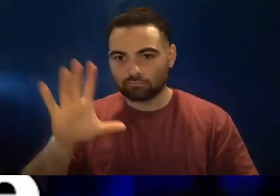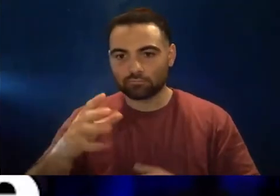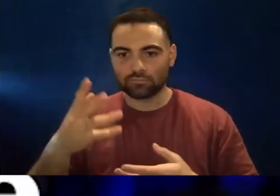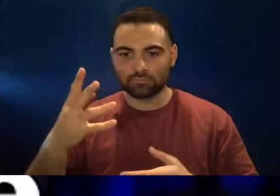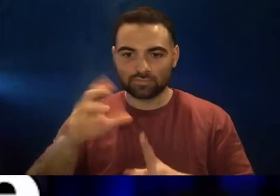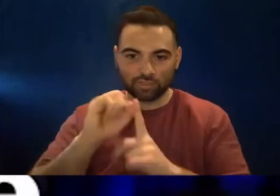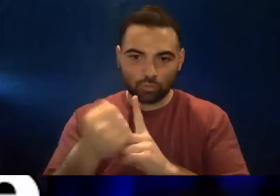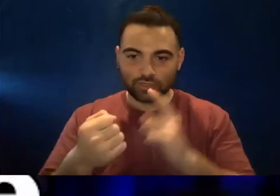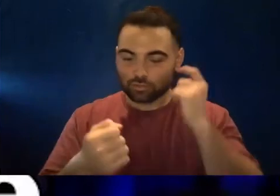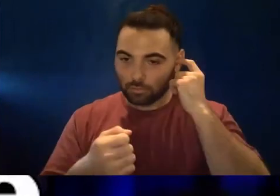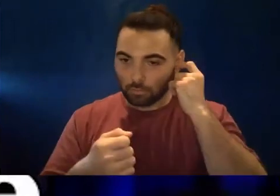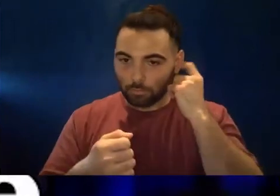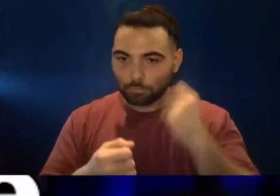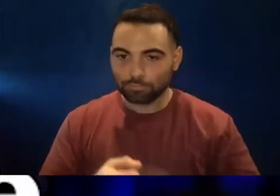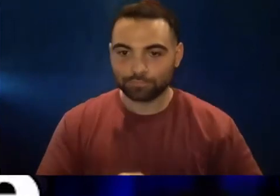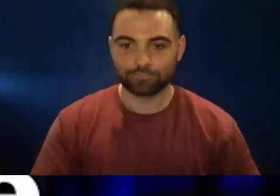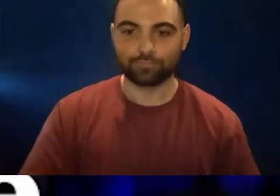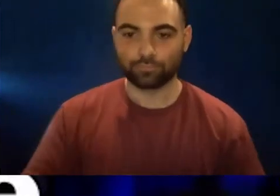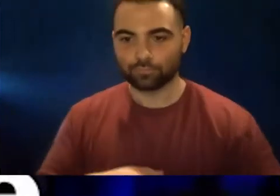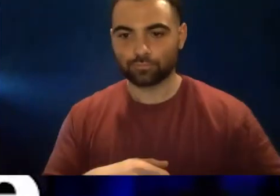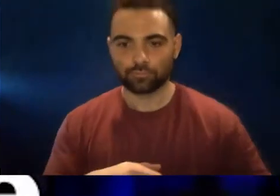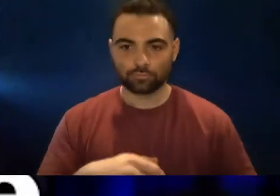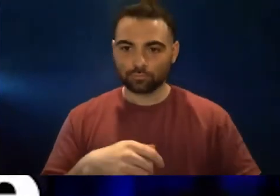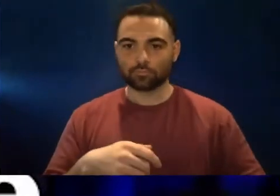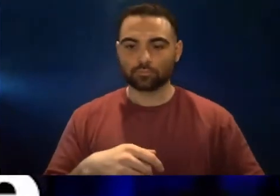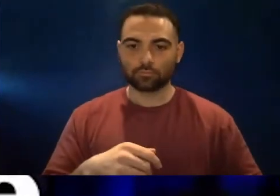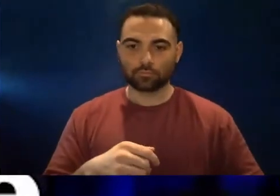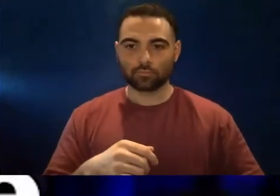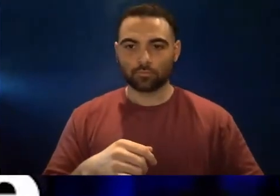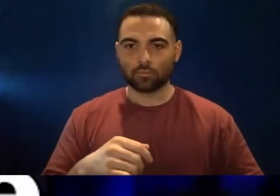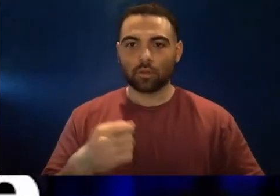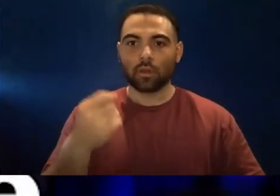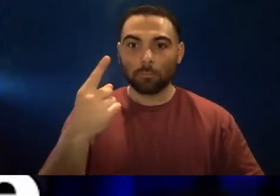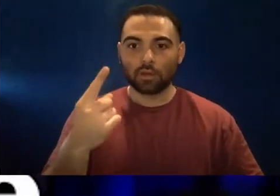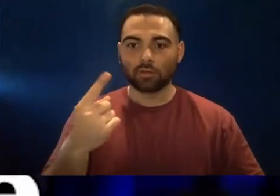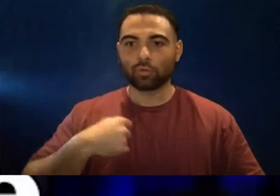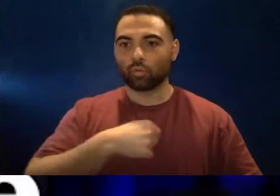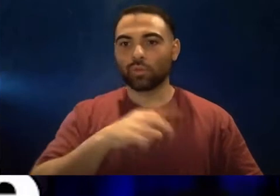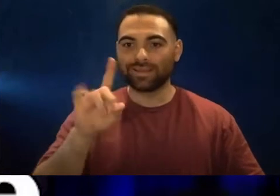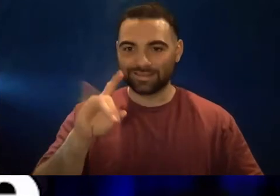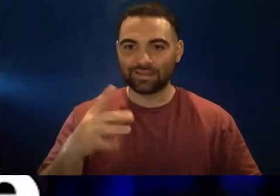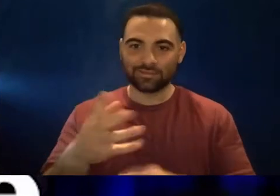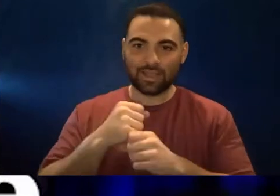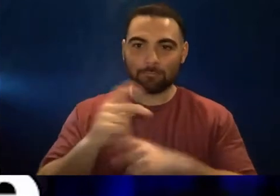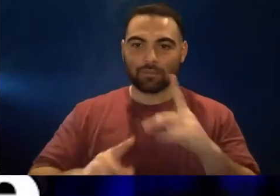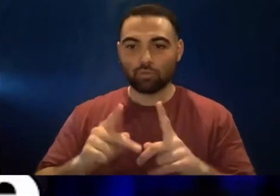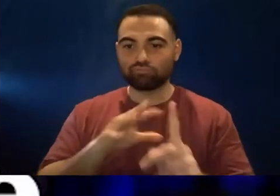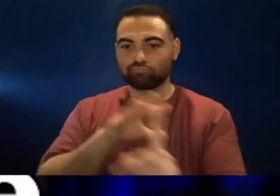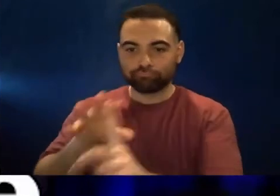And it did bring politicians having to come in front of cameras to make statements, which I thought was great